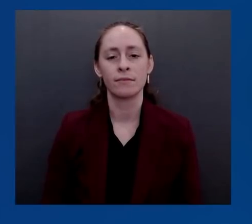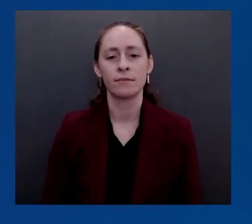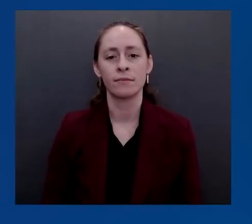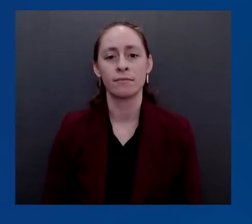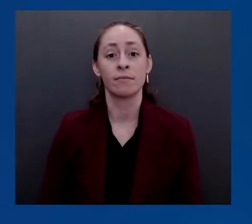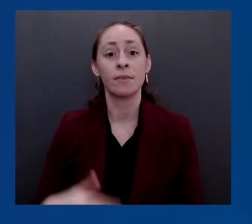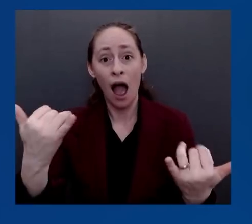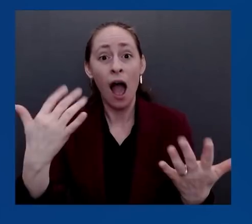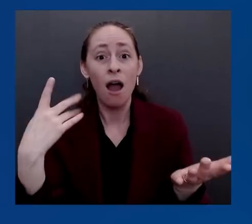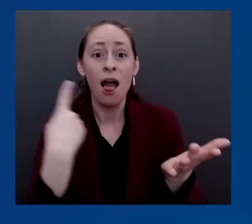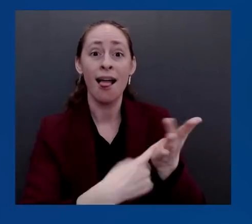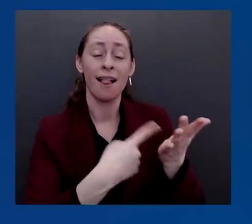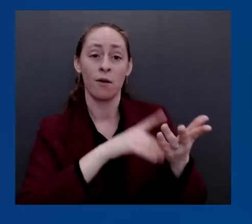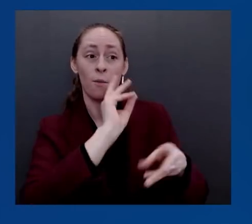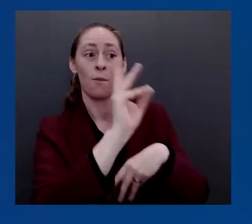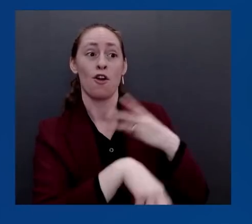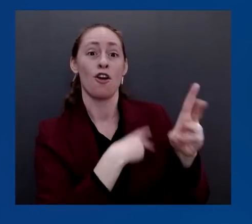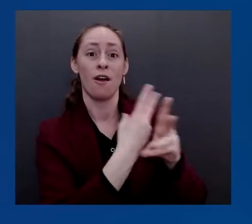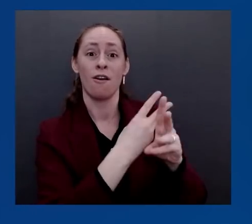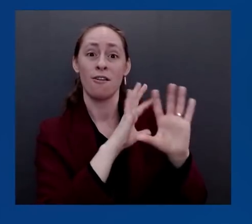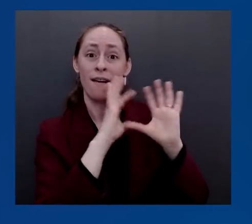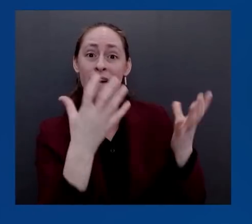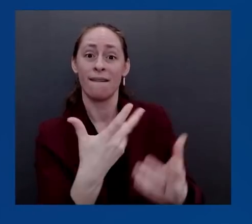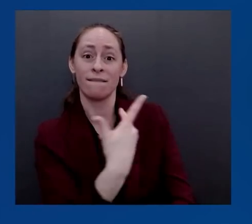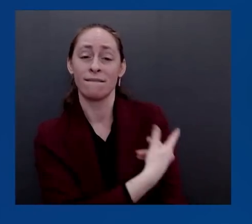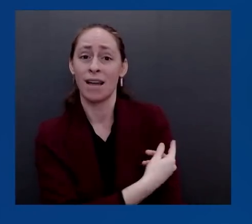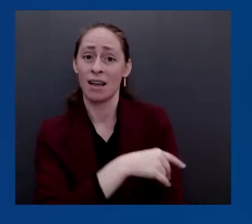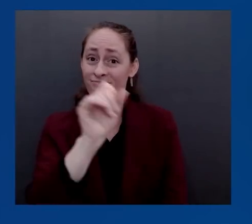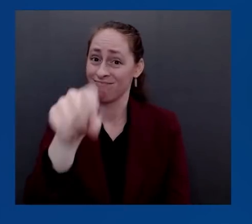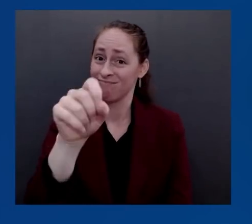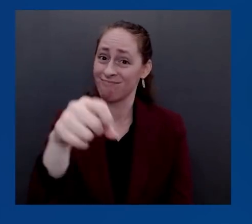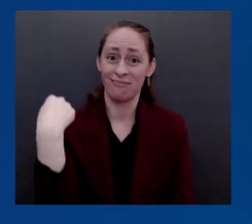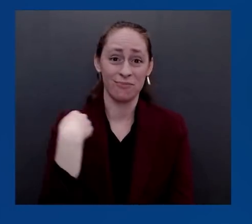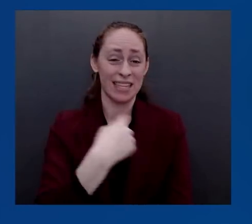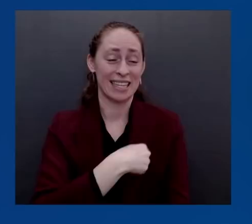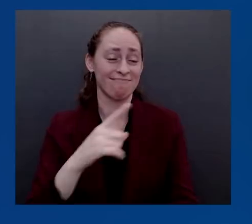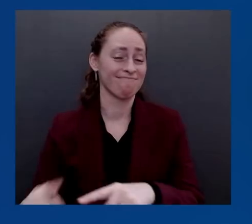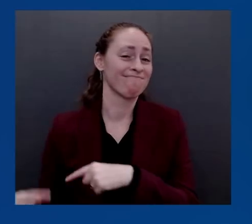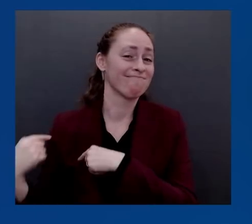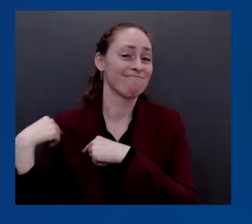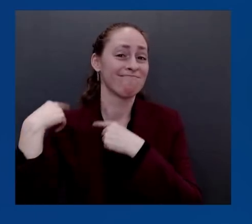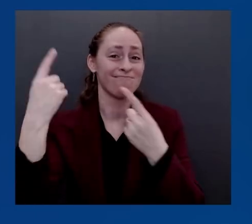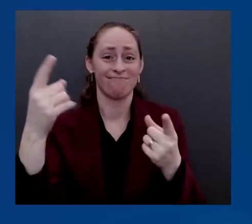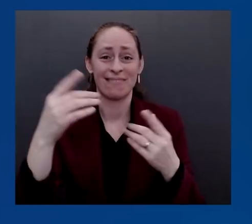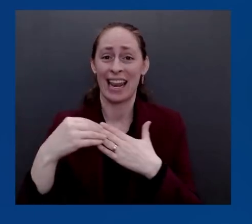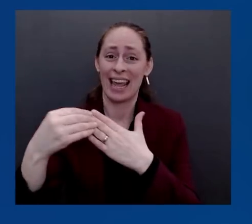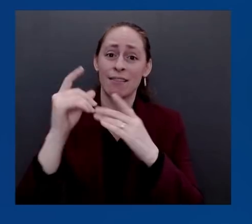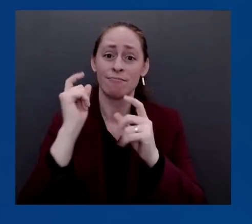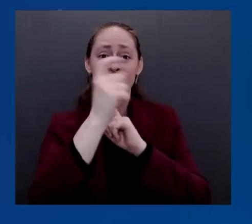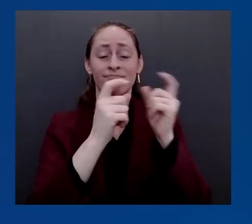We've committed 1.2 billion doses to the world -- free, no strings attached.